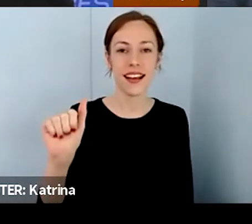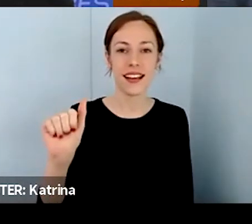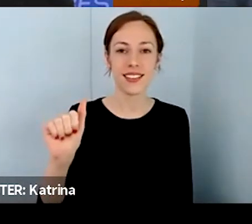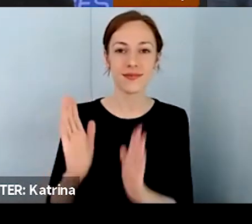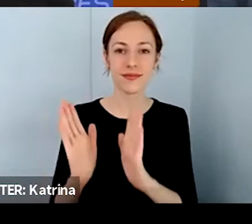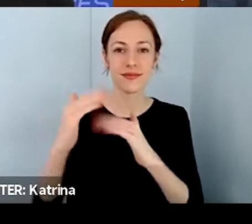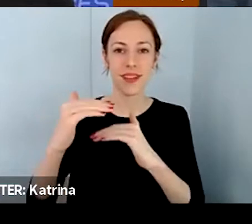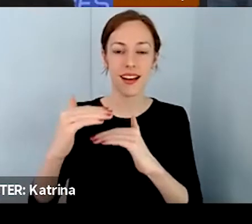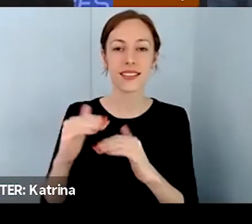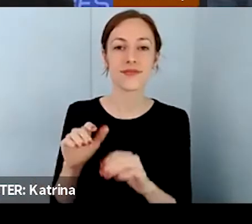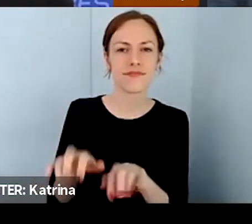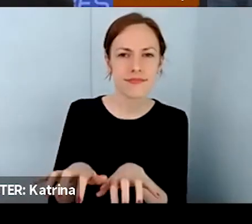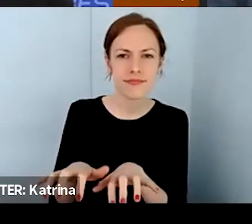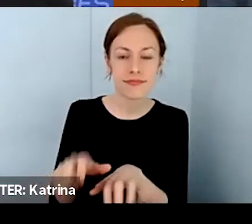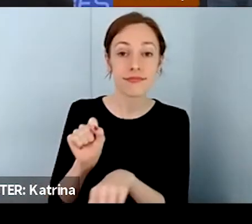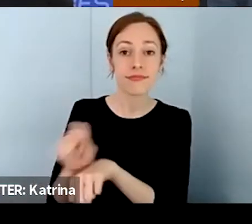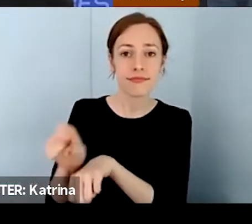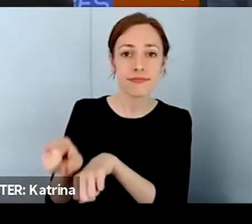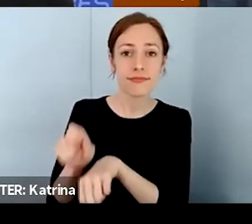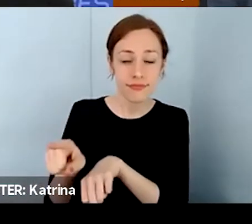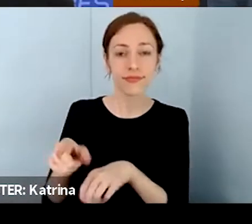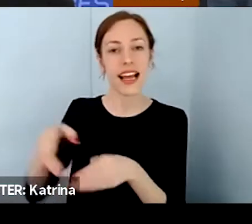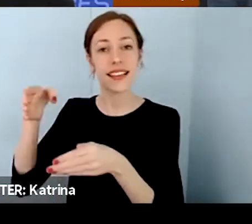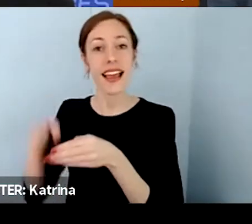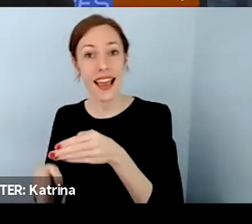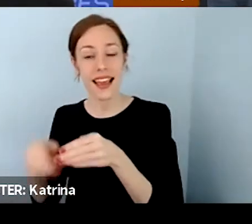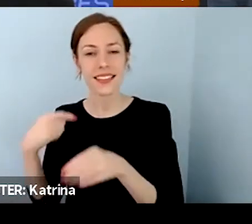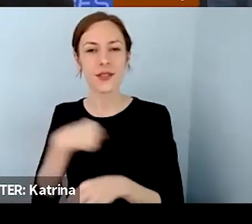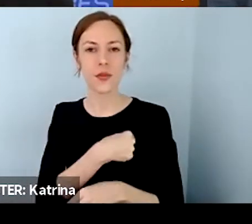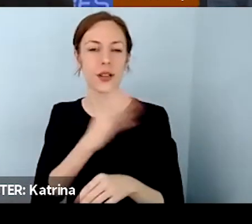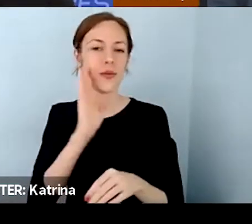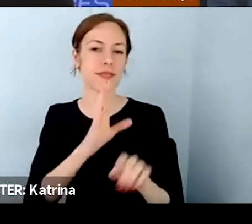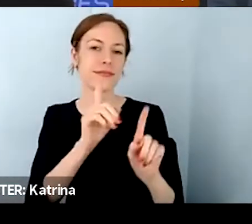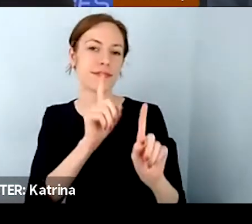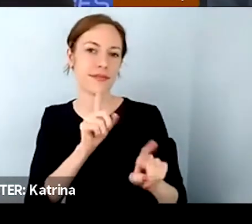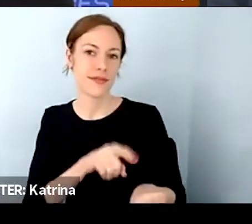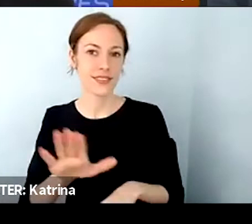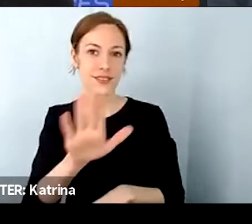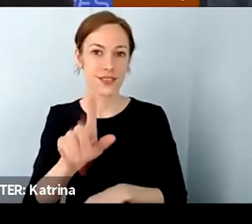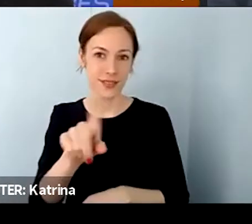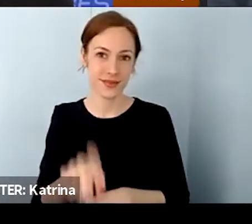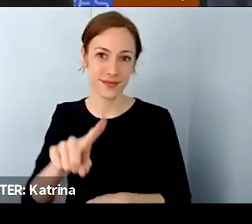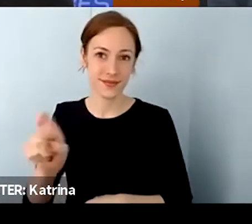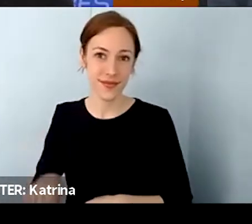Closed captioning and American Sign Language support is also available, and you can pin the interpreters.